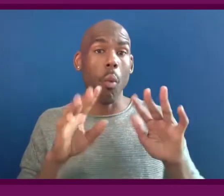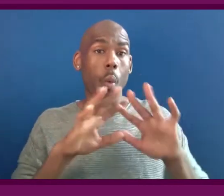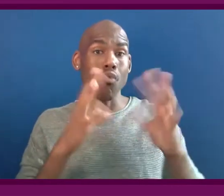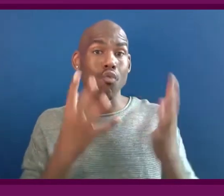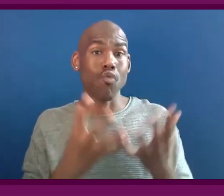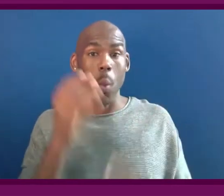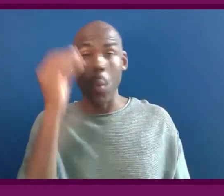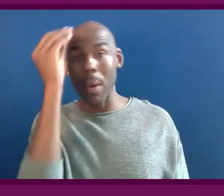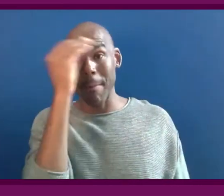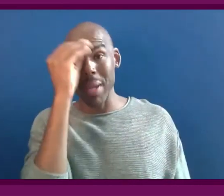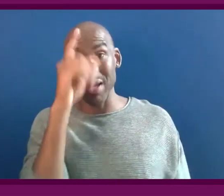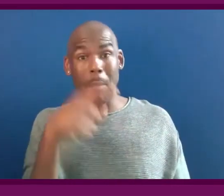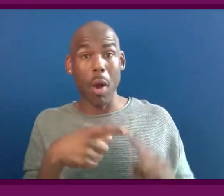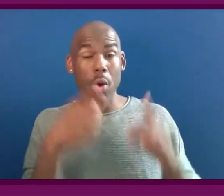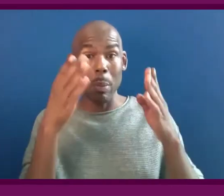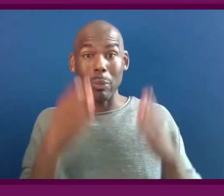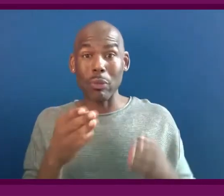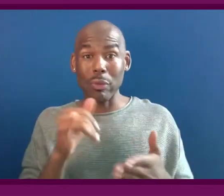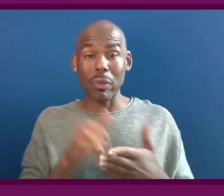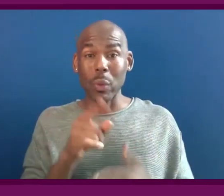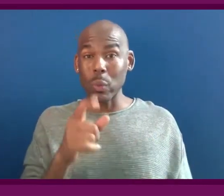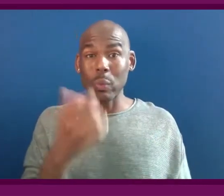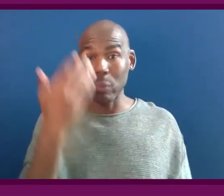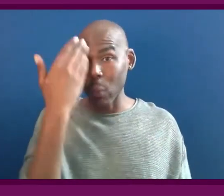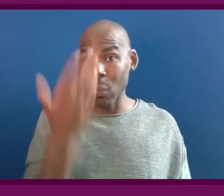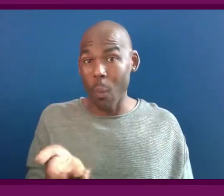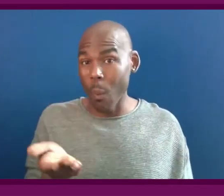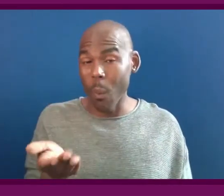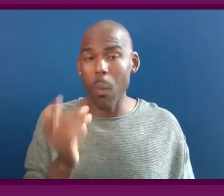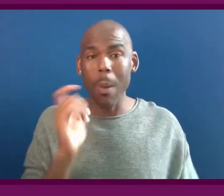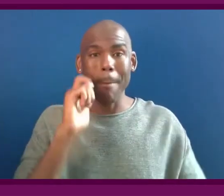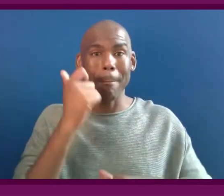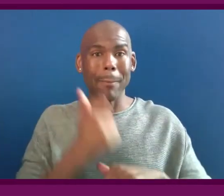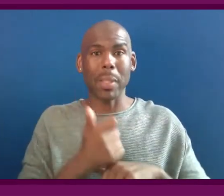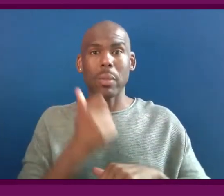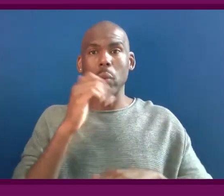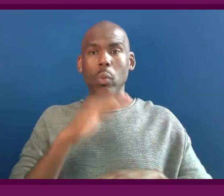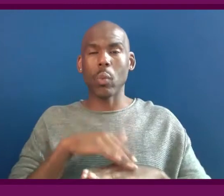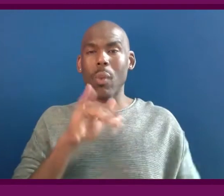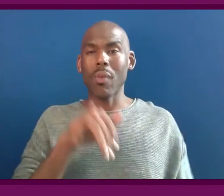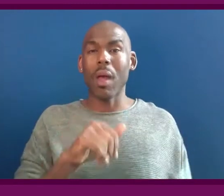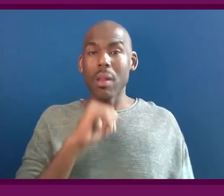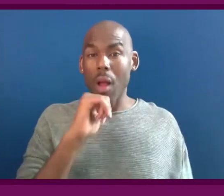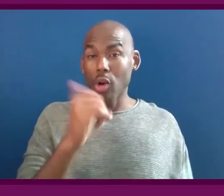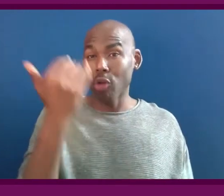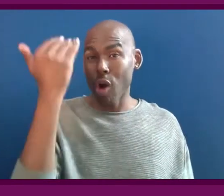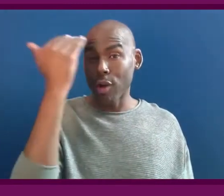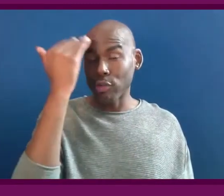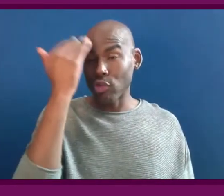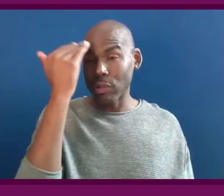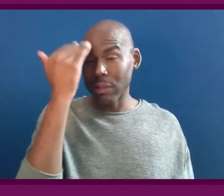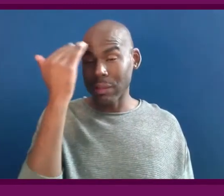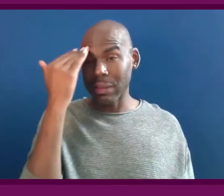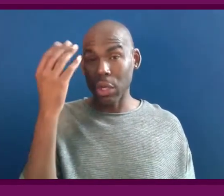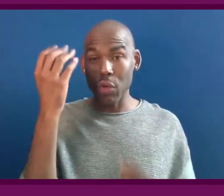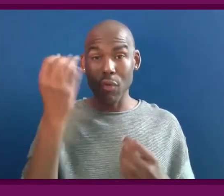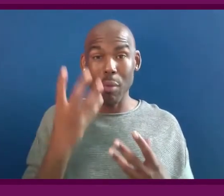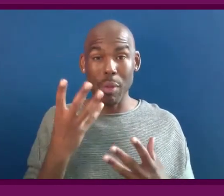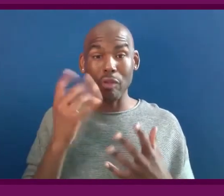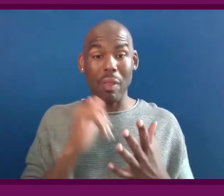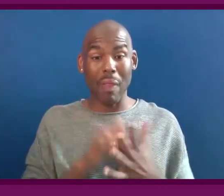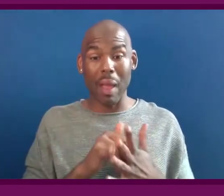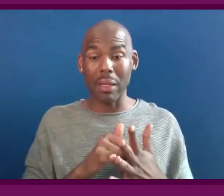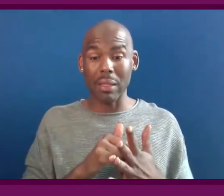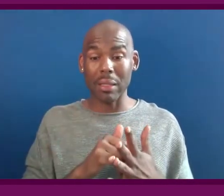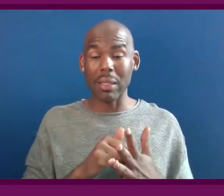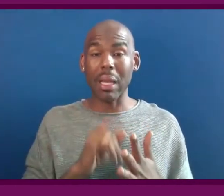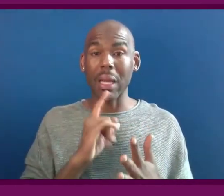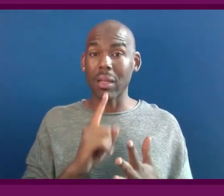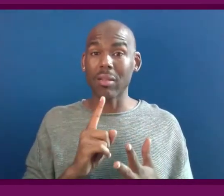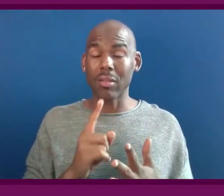about a person that you don't even know based on that unconscious information that you're